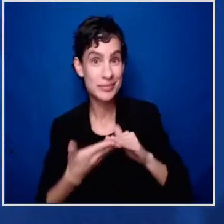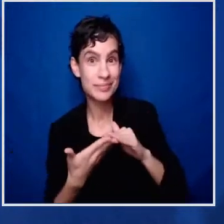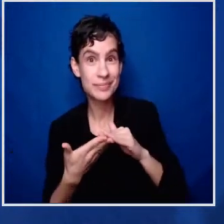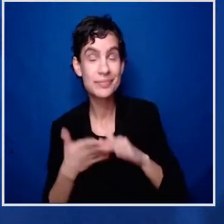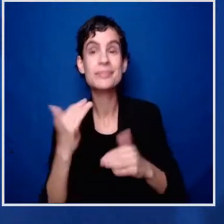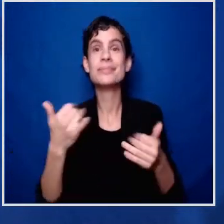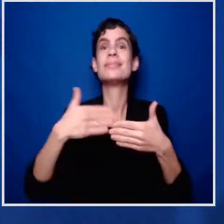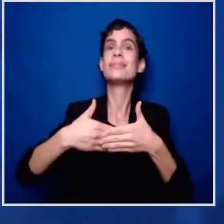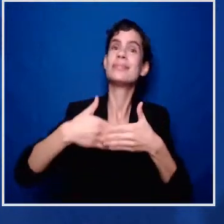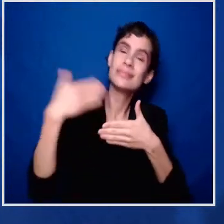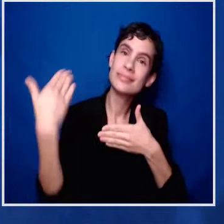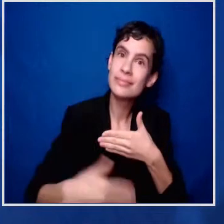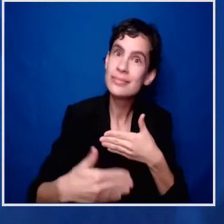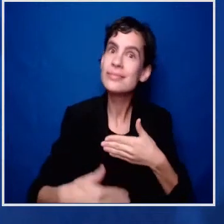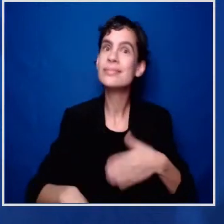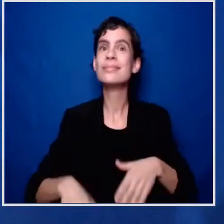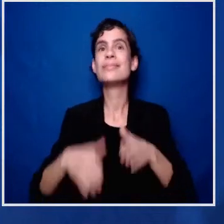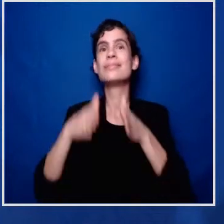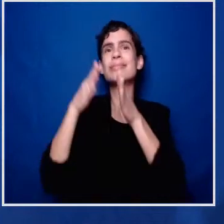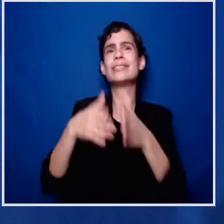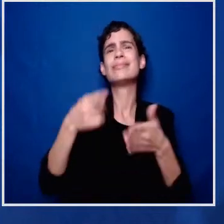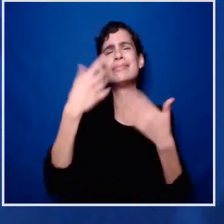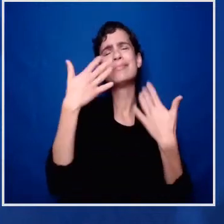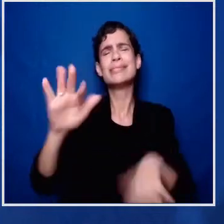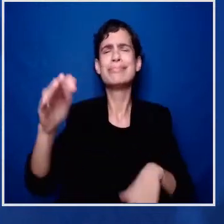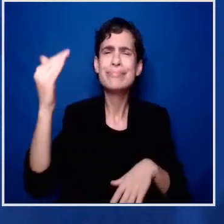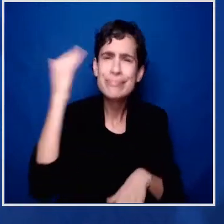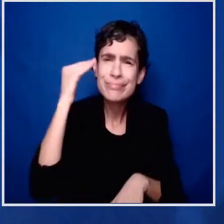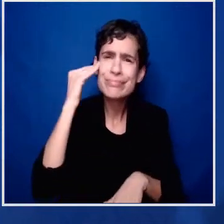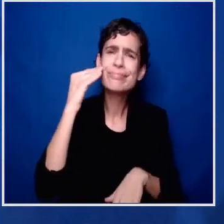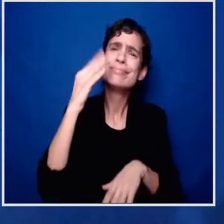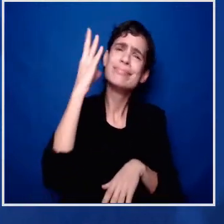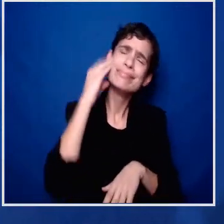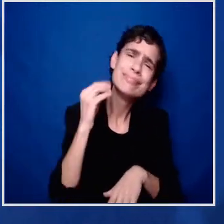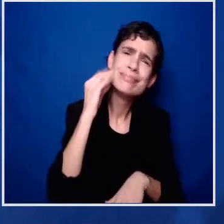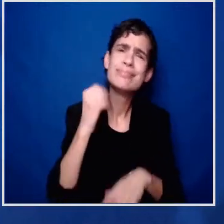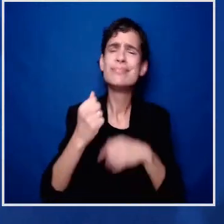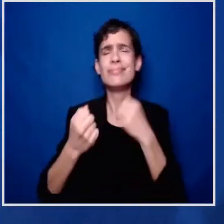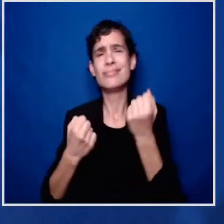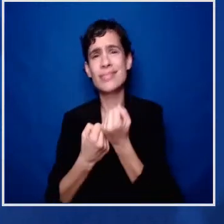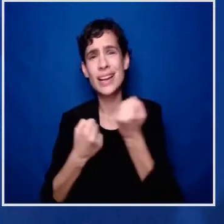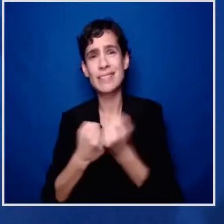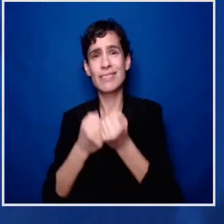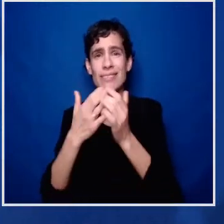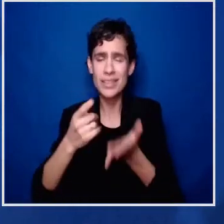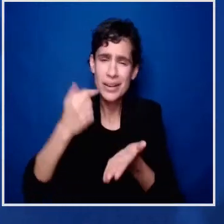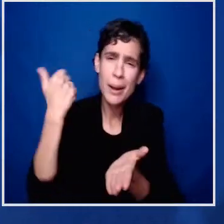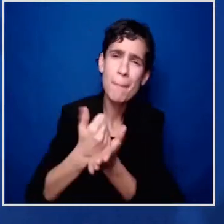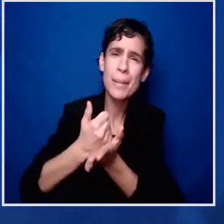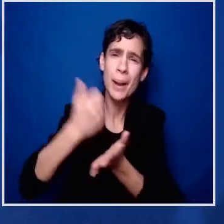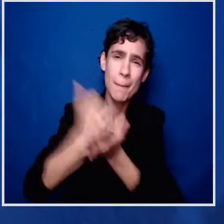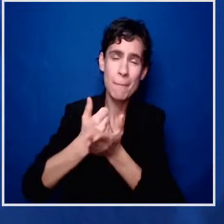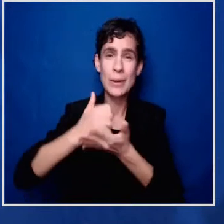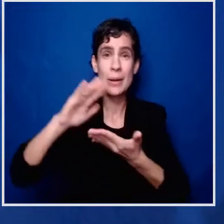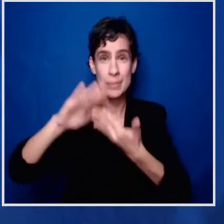TO LEARN MORE ABOUT COMMUNITY- BASED ORGANIZATIONS NEAR YOU. OUR NEXT SPEAKER IS NO STRANGER TO ENCOURAGING OTHERS TO PARTICIPATE IN THEIR OWN